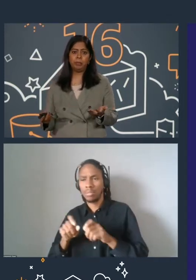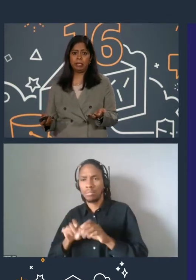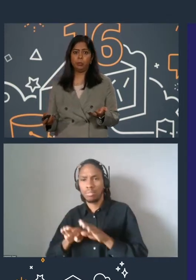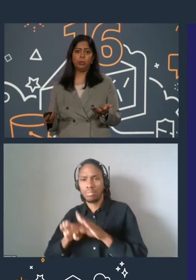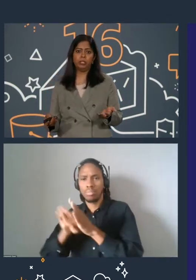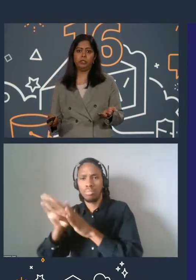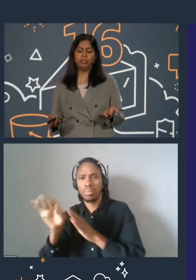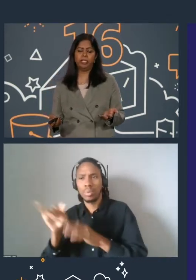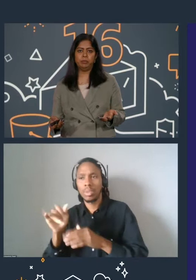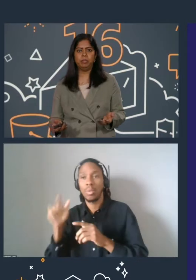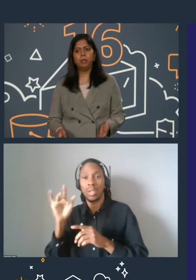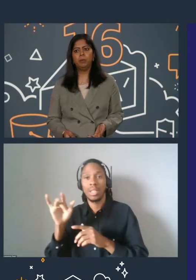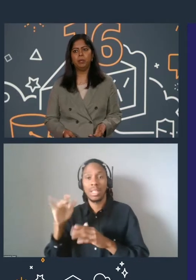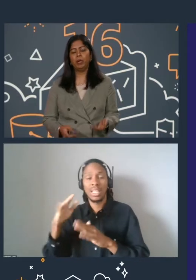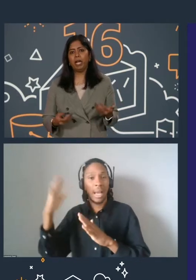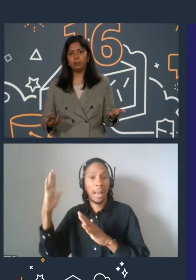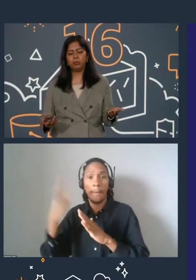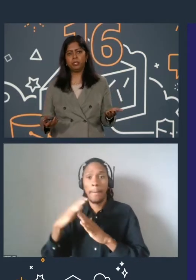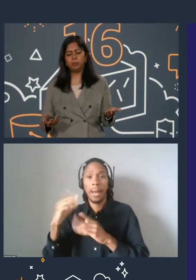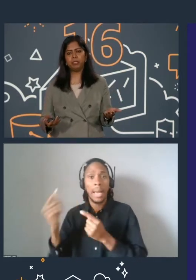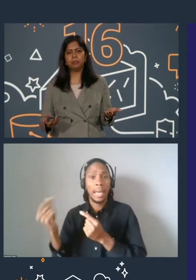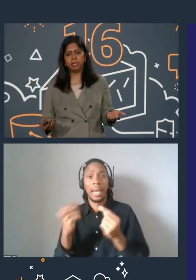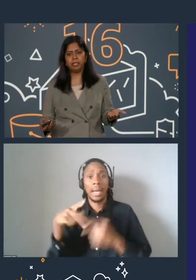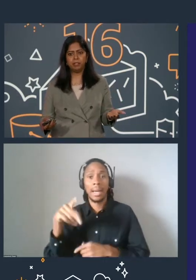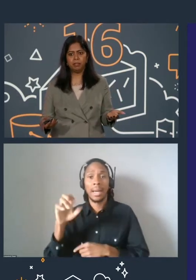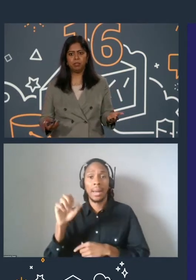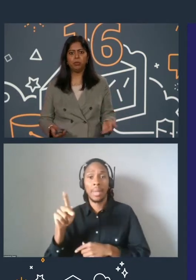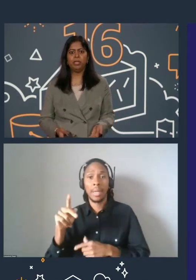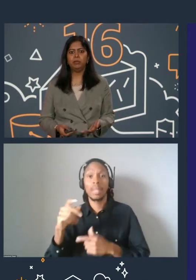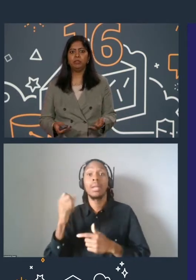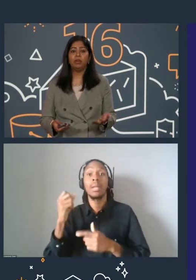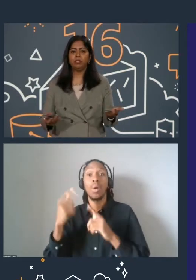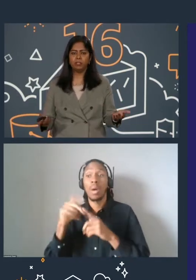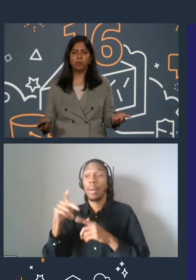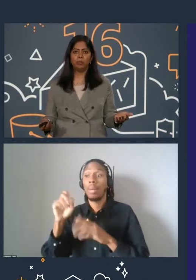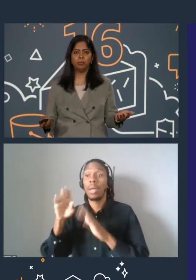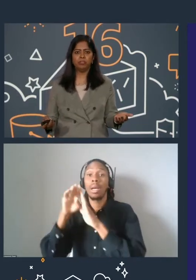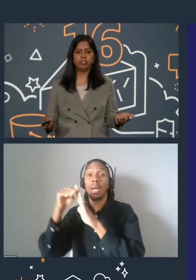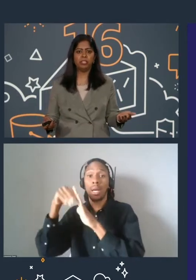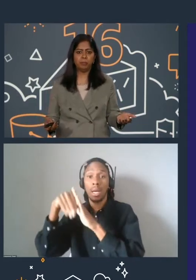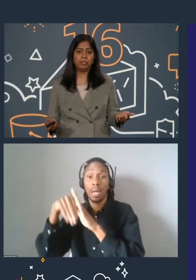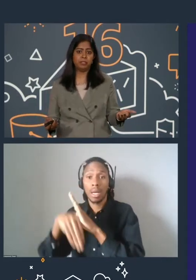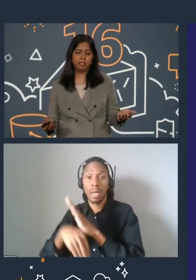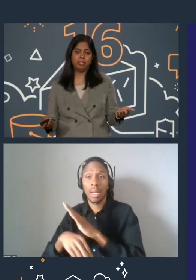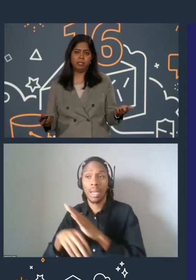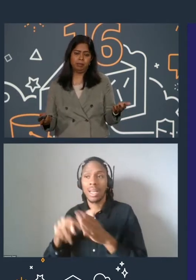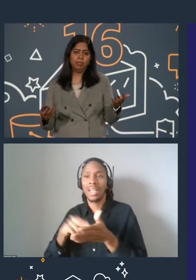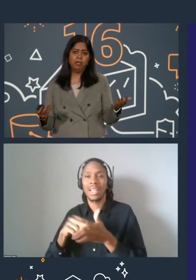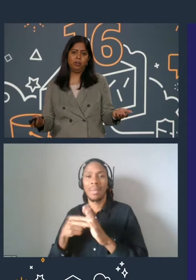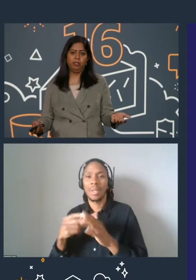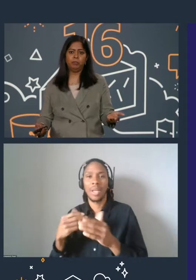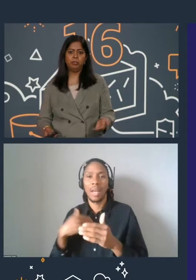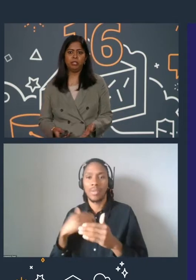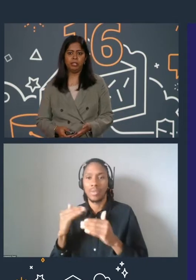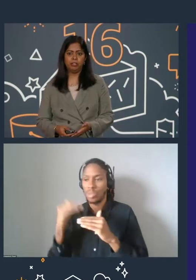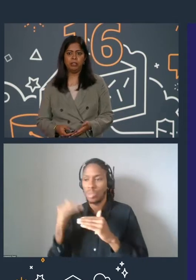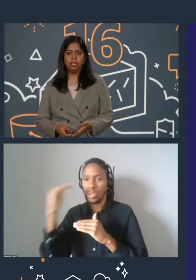peak workload times. But what happens when the peaks subsided? You end up with all these over provision capacity or compute layer.